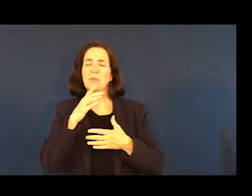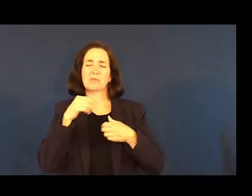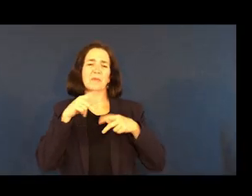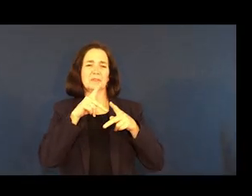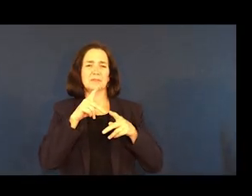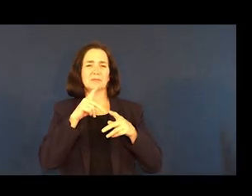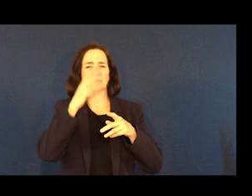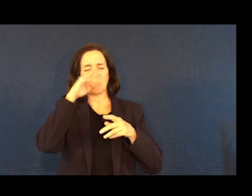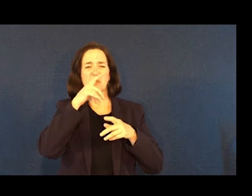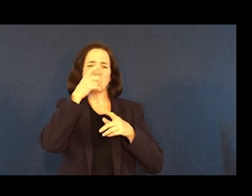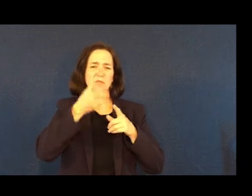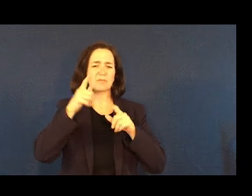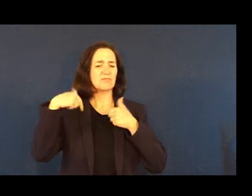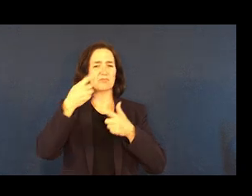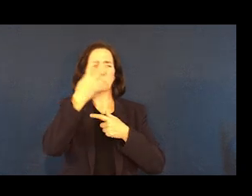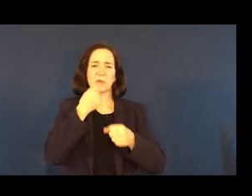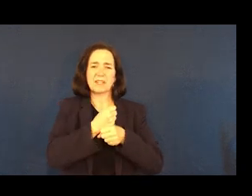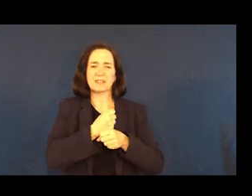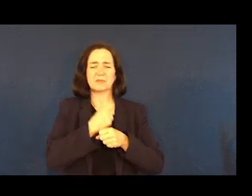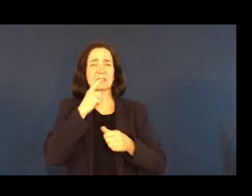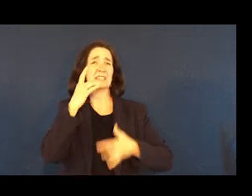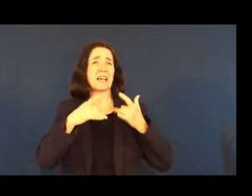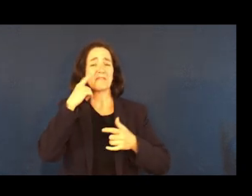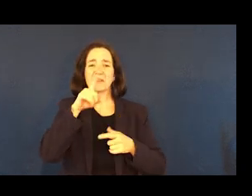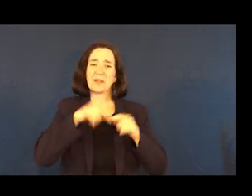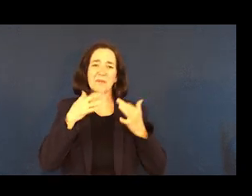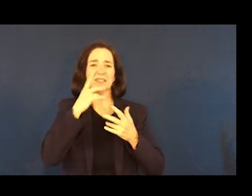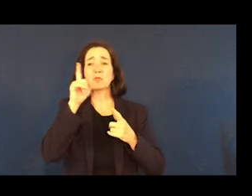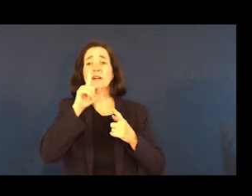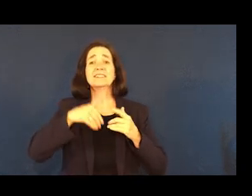We're so excited for you and can't wait to see where you go next. Go Bucs!